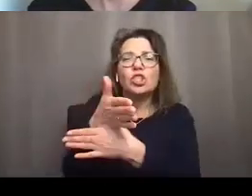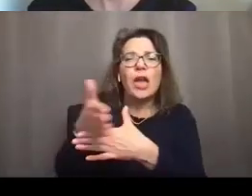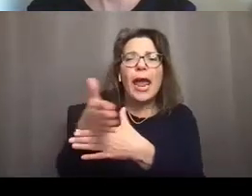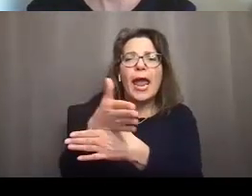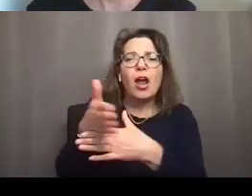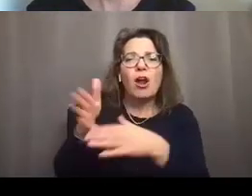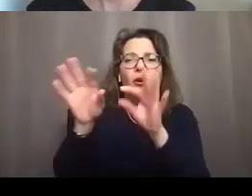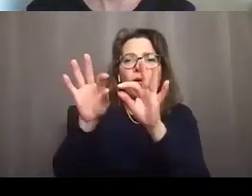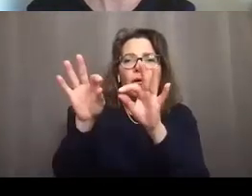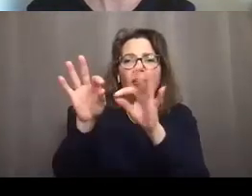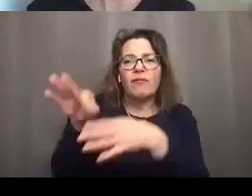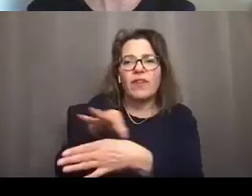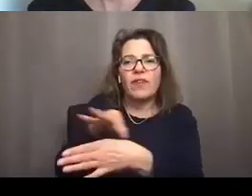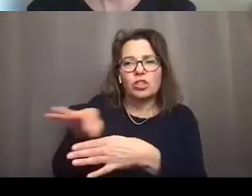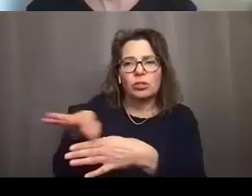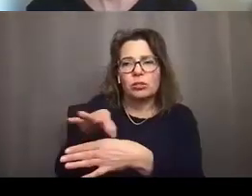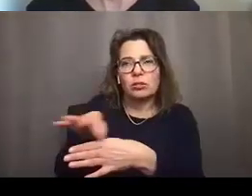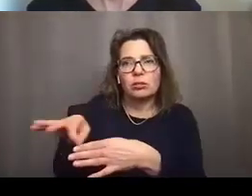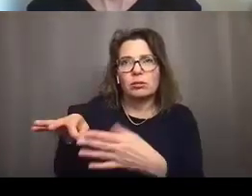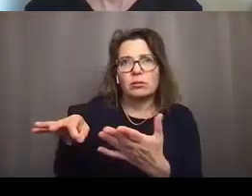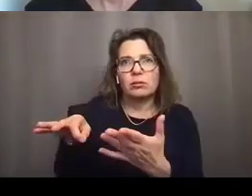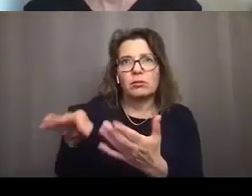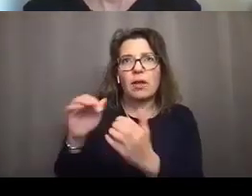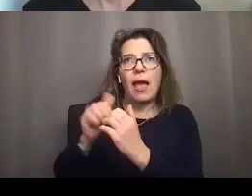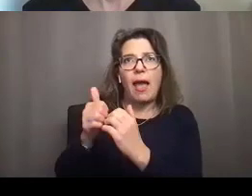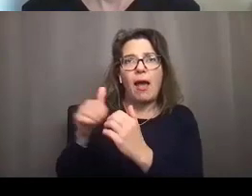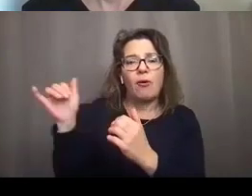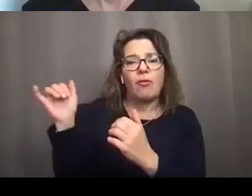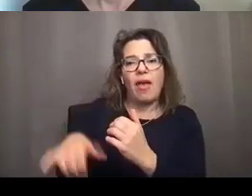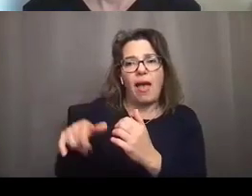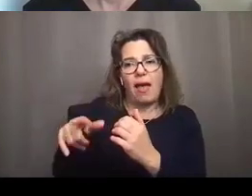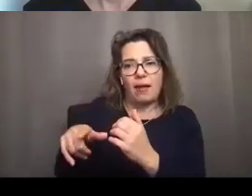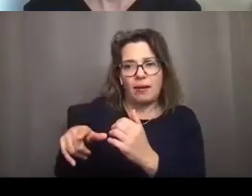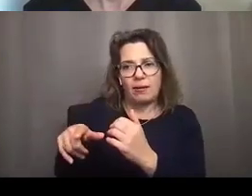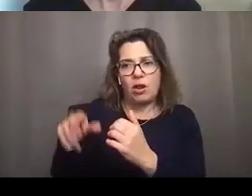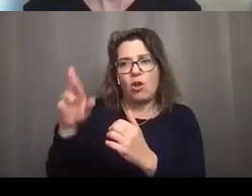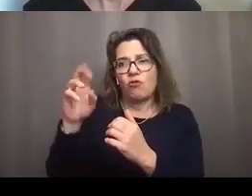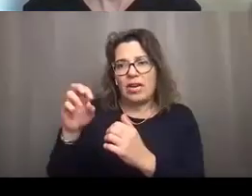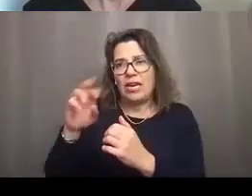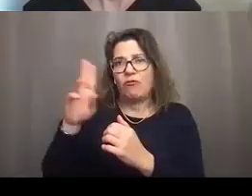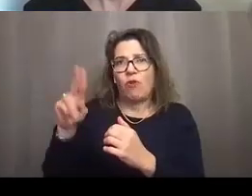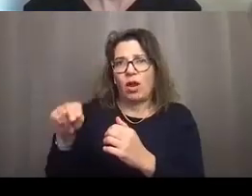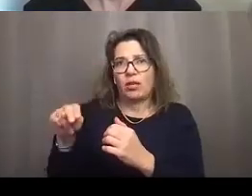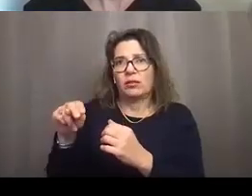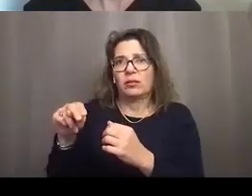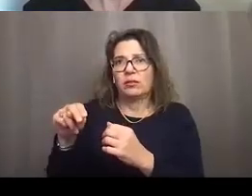And can you talk about how that share function and whether that re-runs the query. Cindy Danielson: Great.